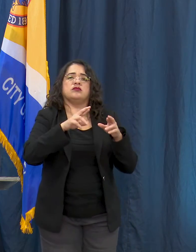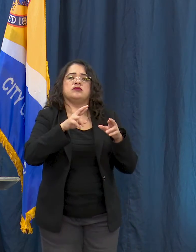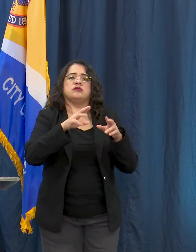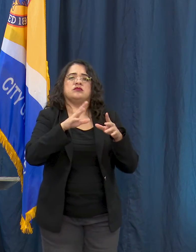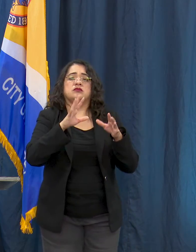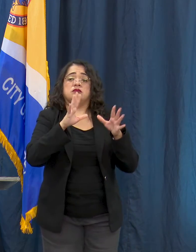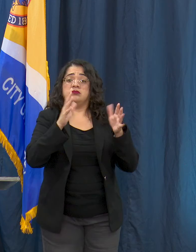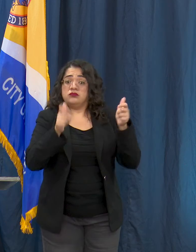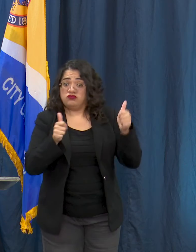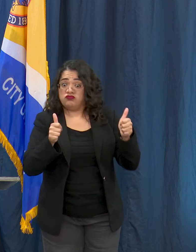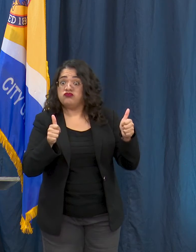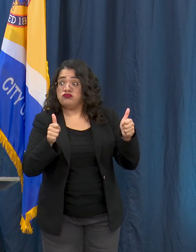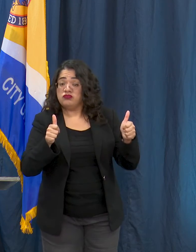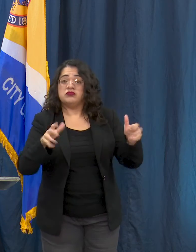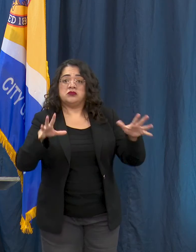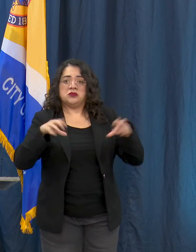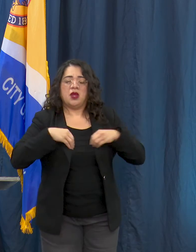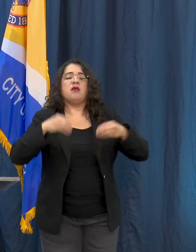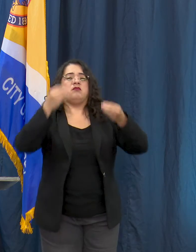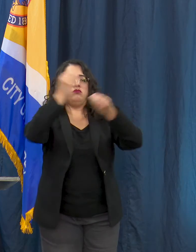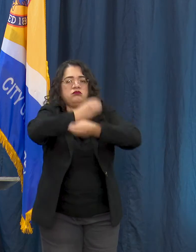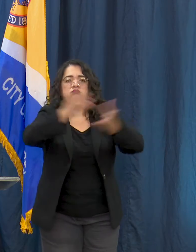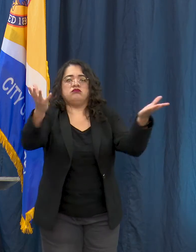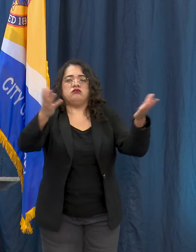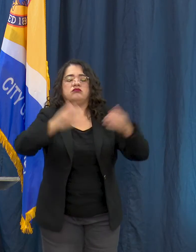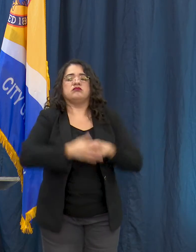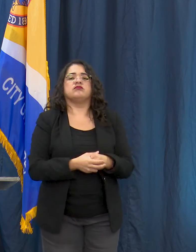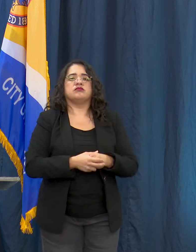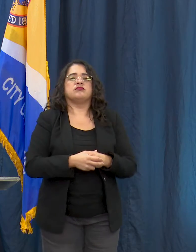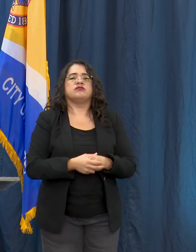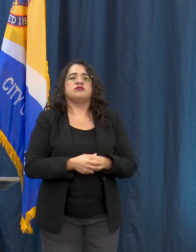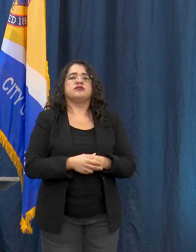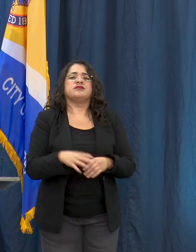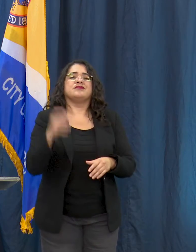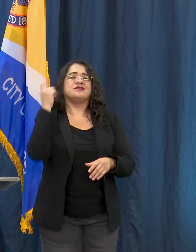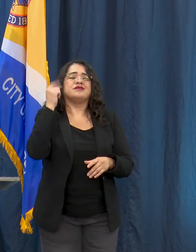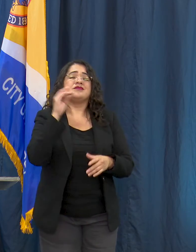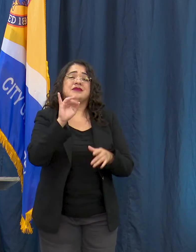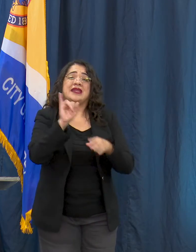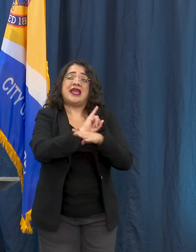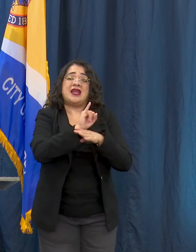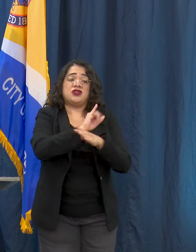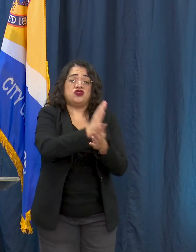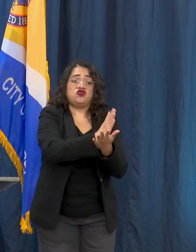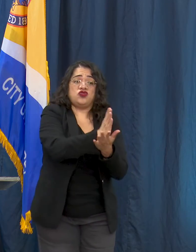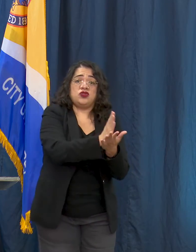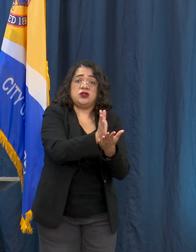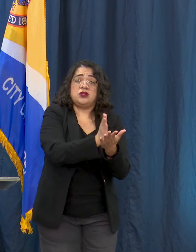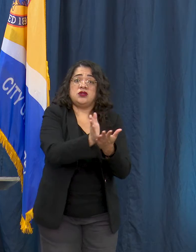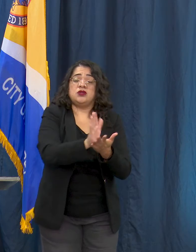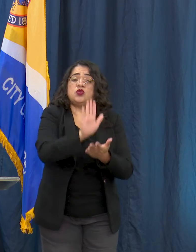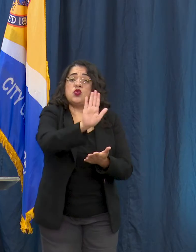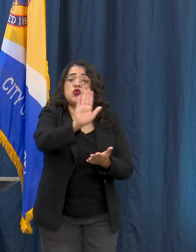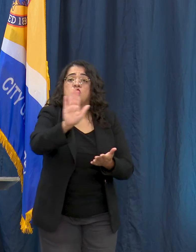ones open up in the next couple days. We did still want those industries to know that they're quote unquote "next-in-line"